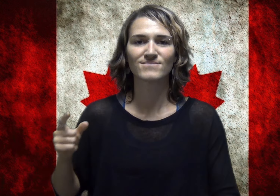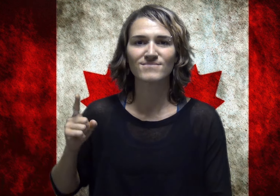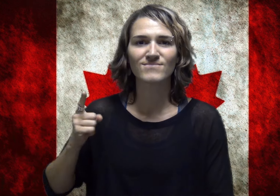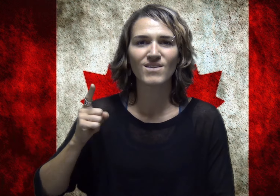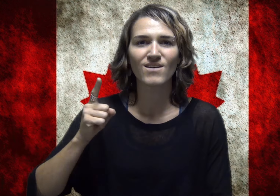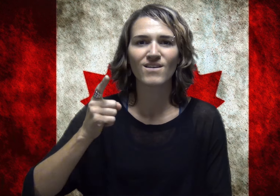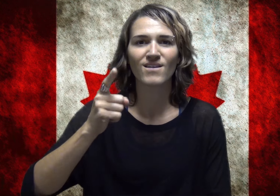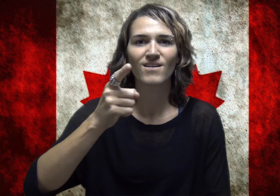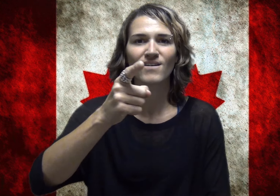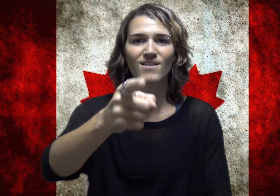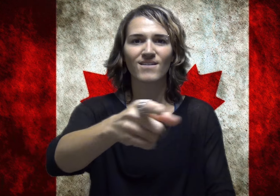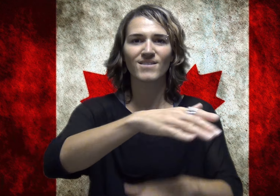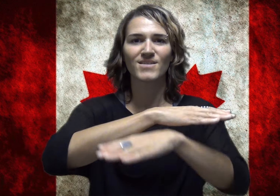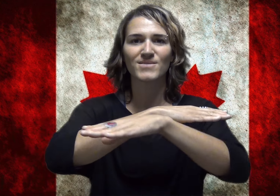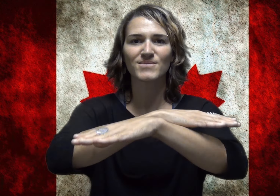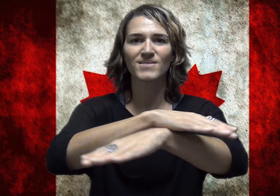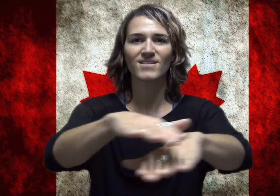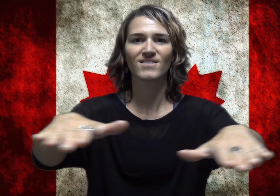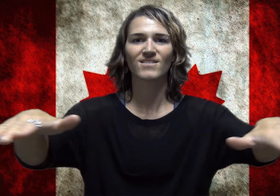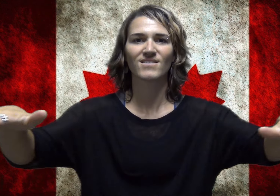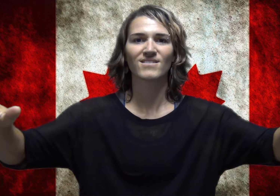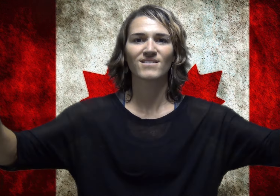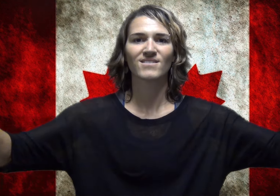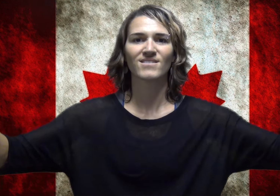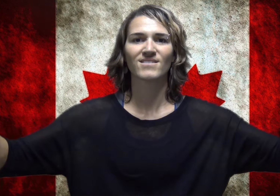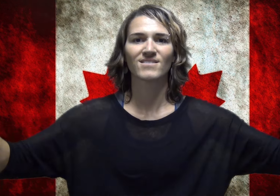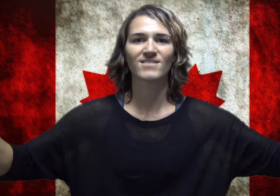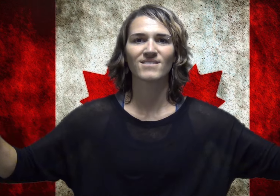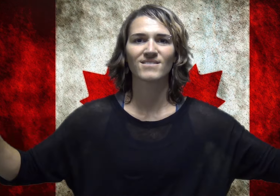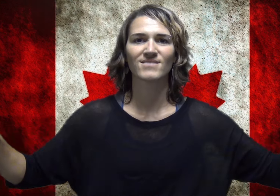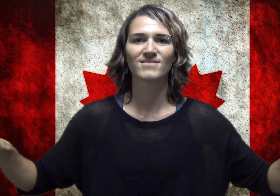From far and wide,